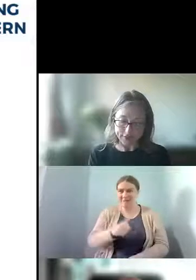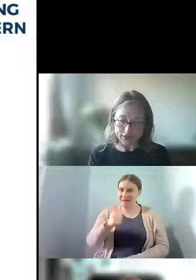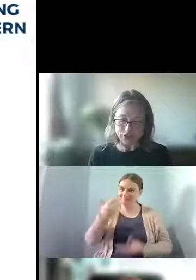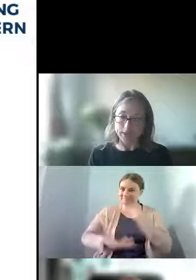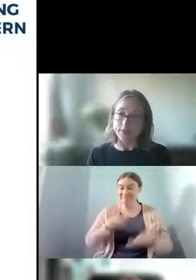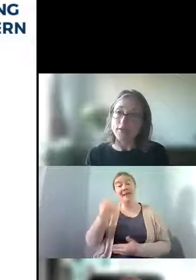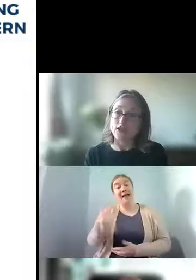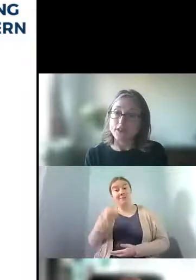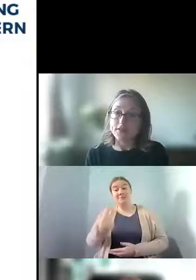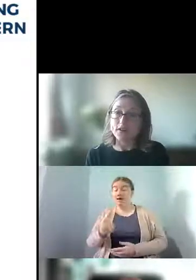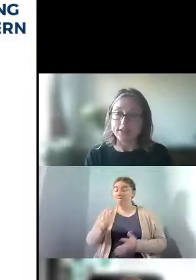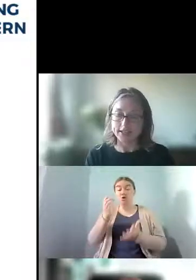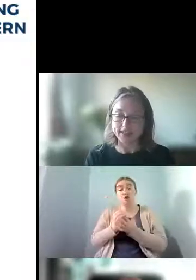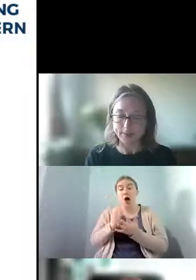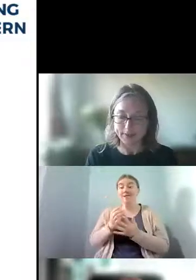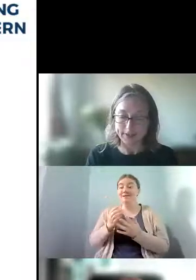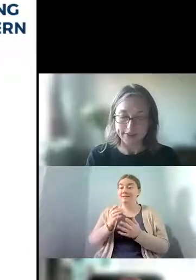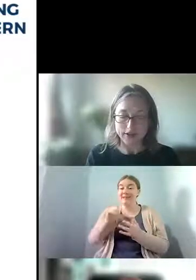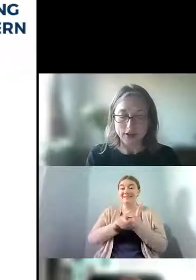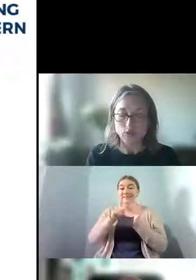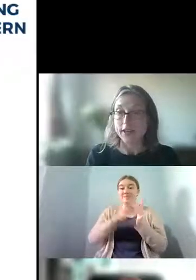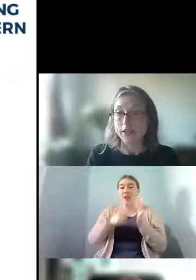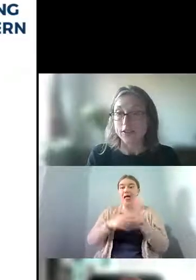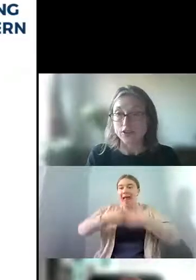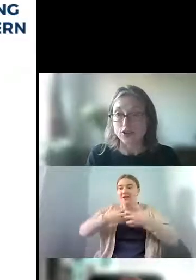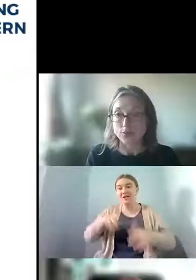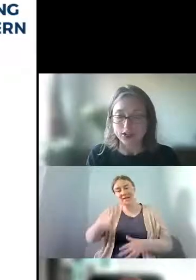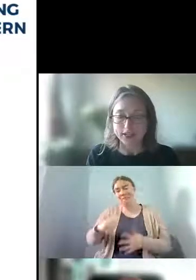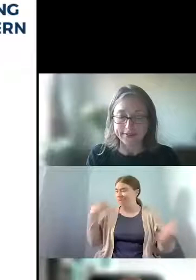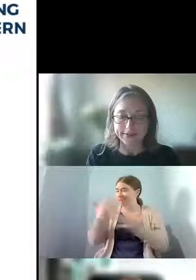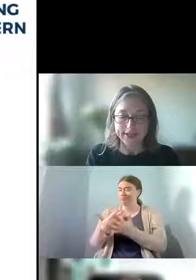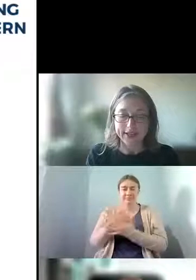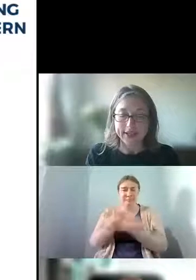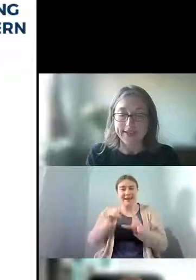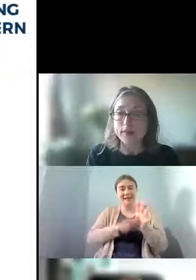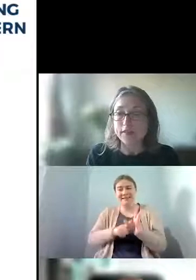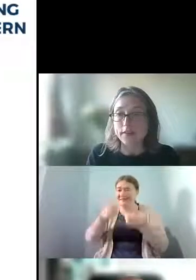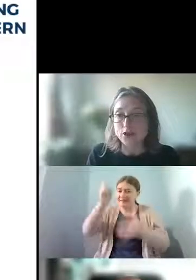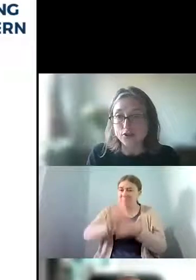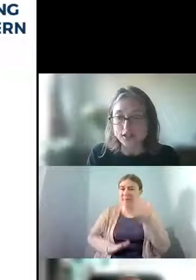engineer with over 25 years experience working on construction projects he spent the majority of his